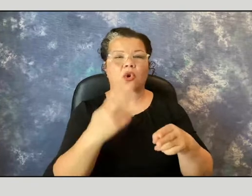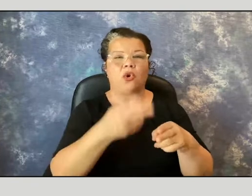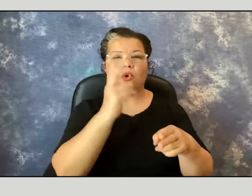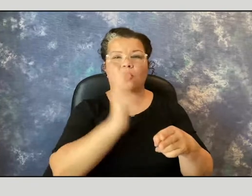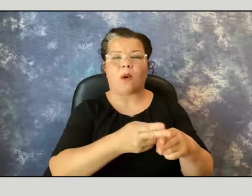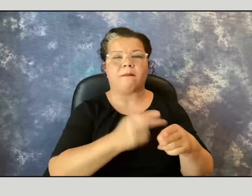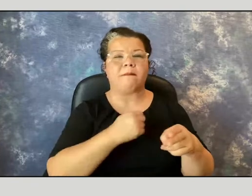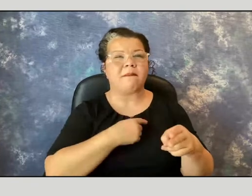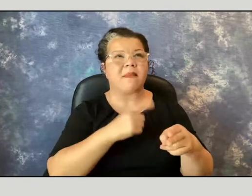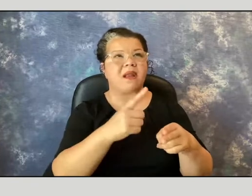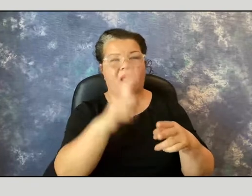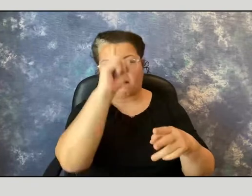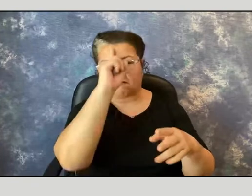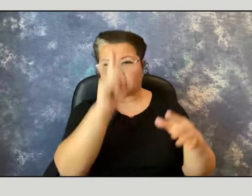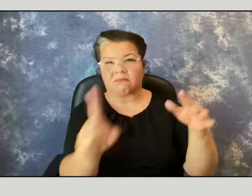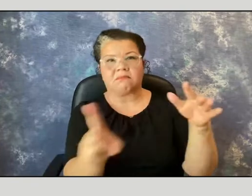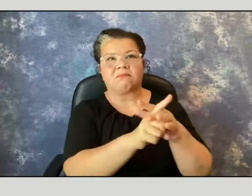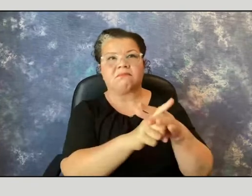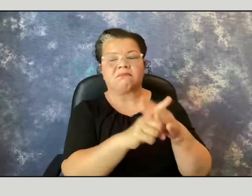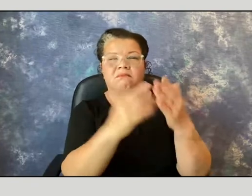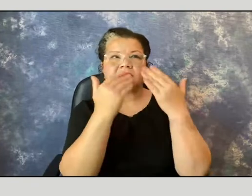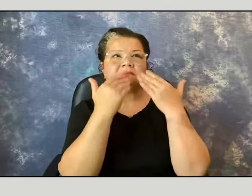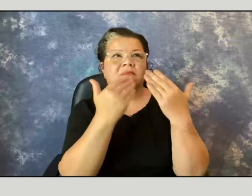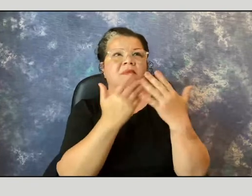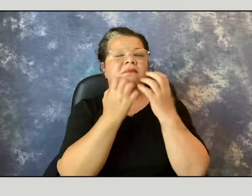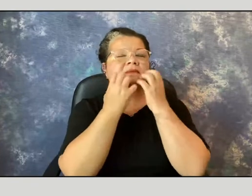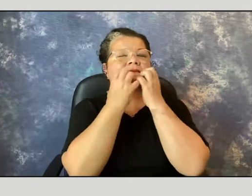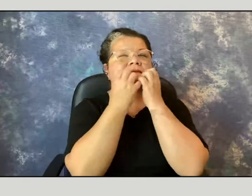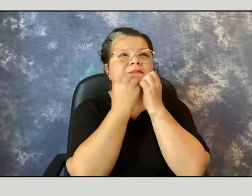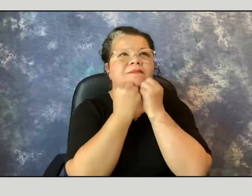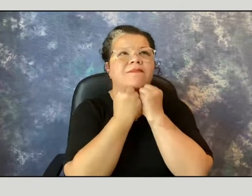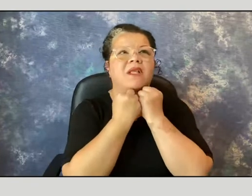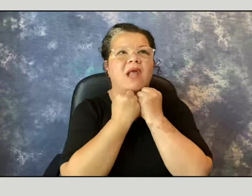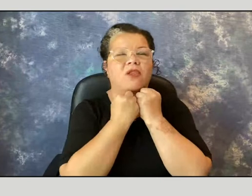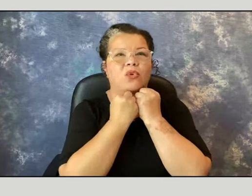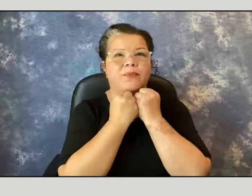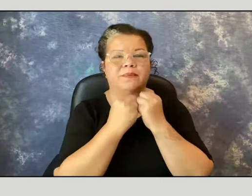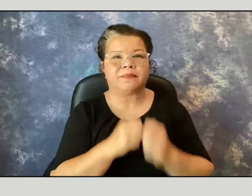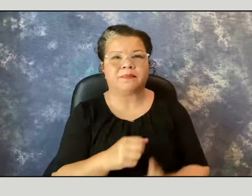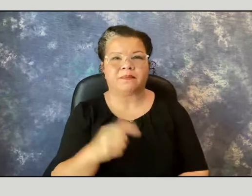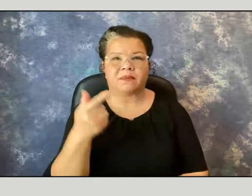Would you translate that, please? (Elizabeth speaks in foreign language)